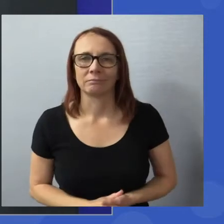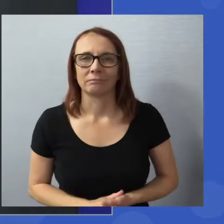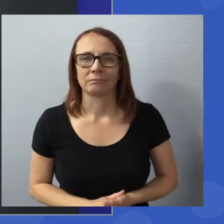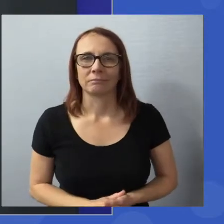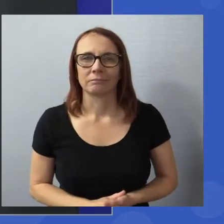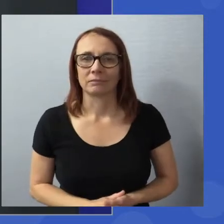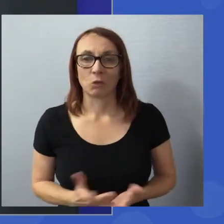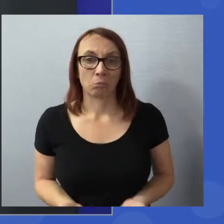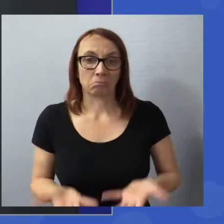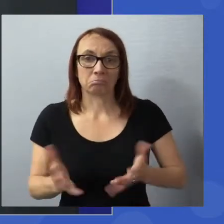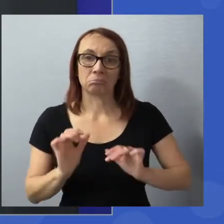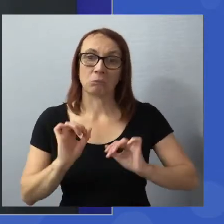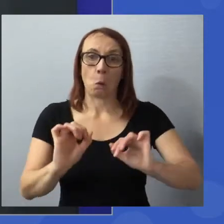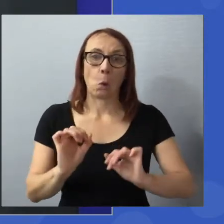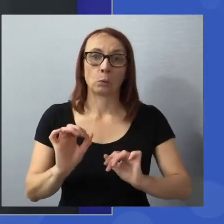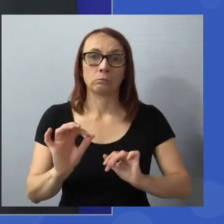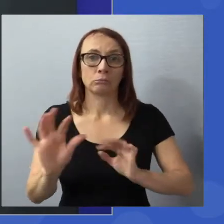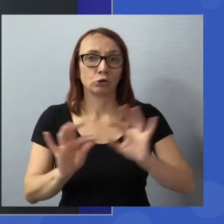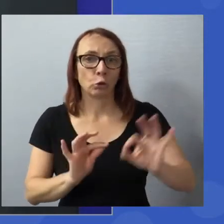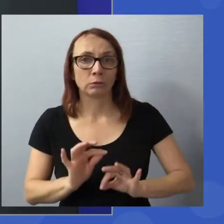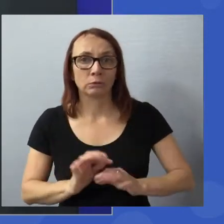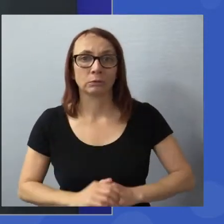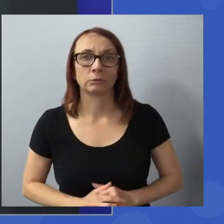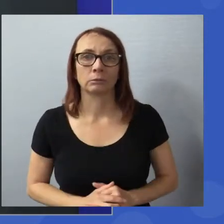however you want to do it whatever way you're comfortable you can come up as a